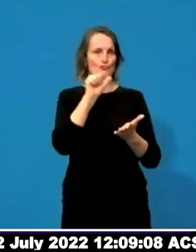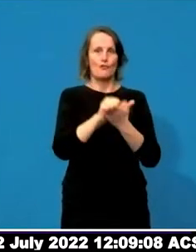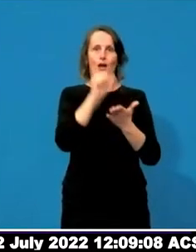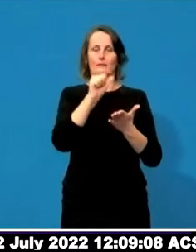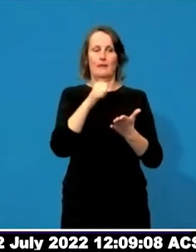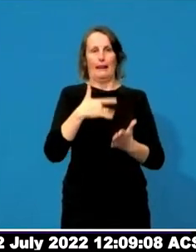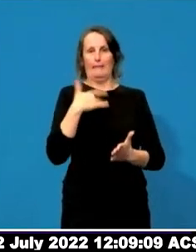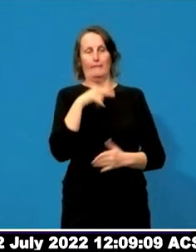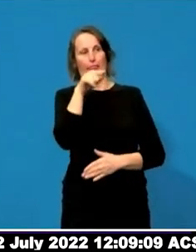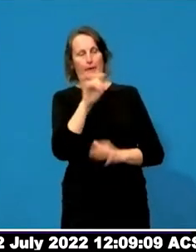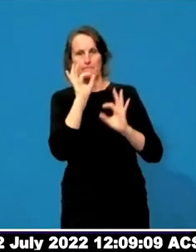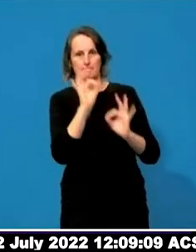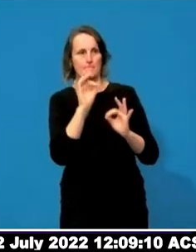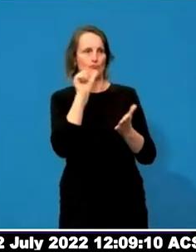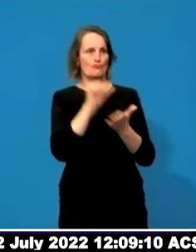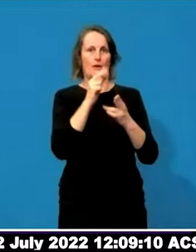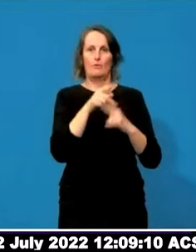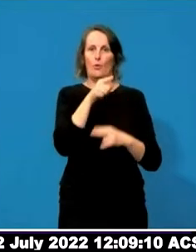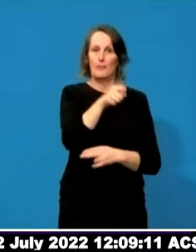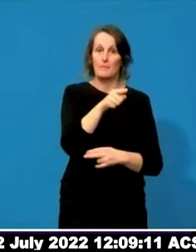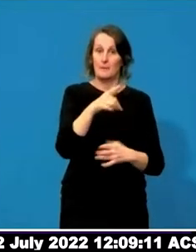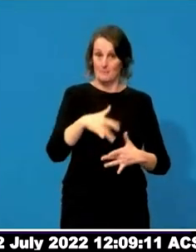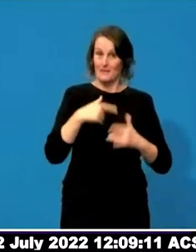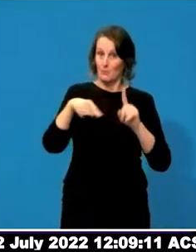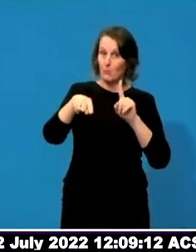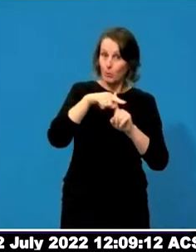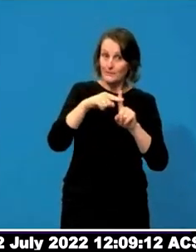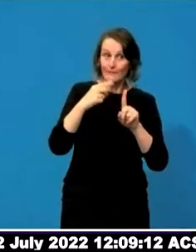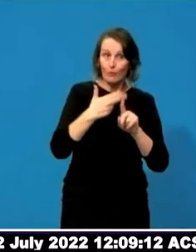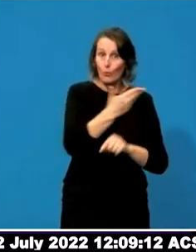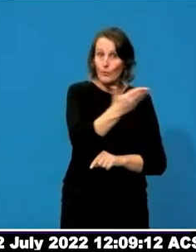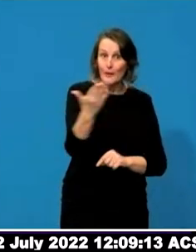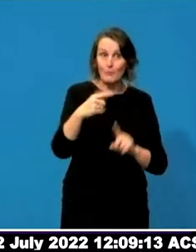that also has a positive effect on other things in their lives